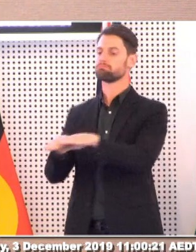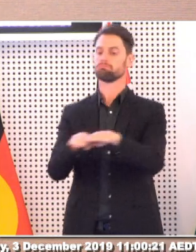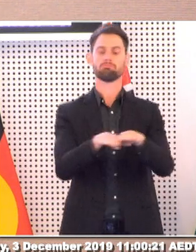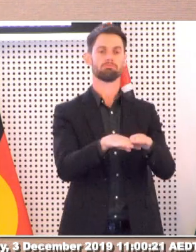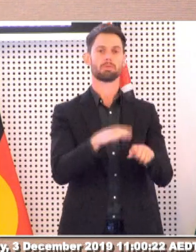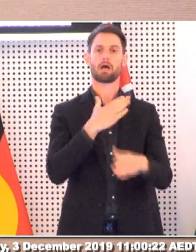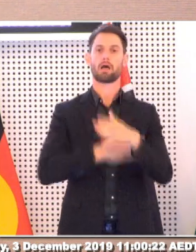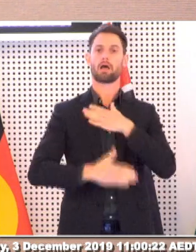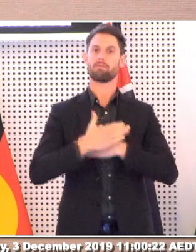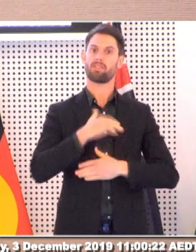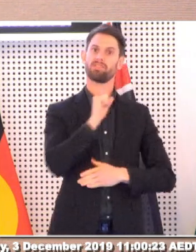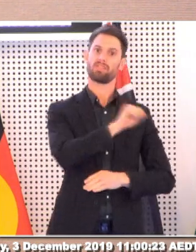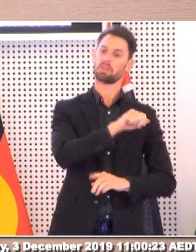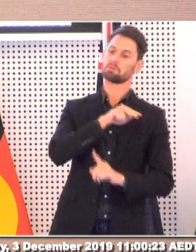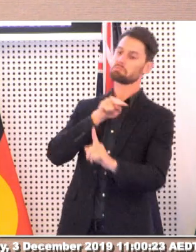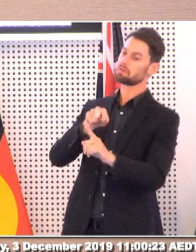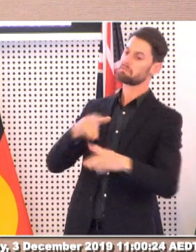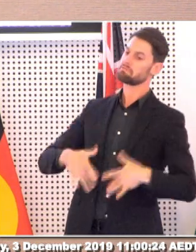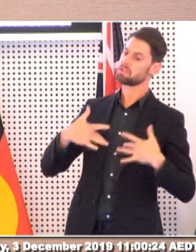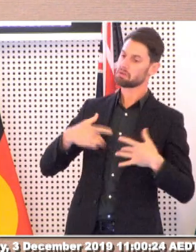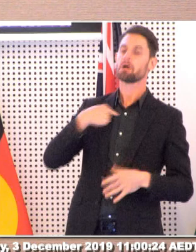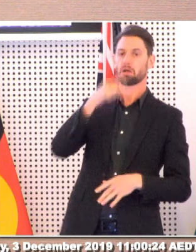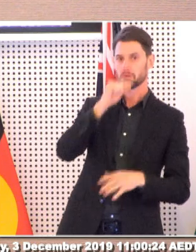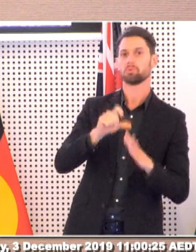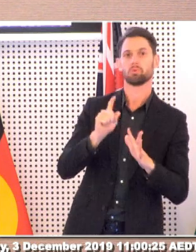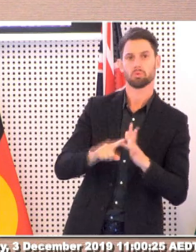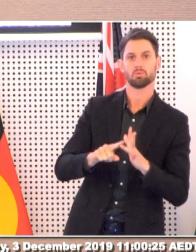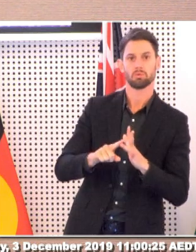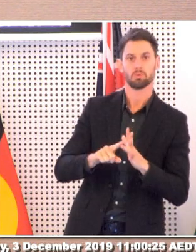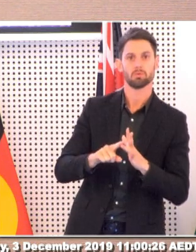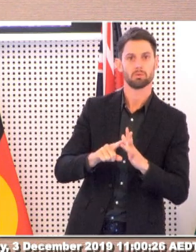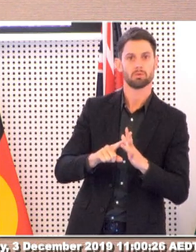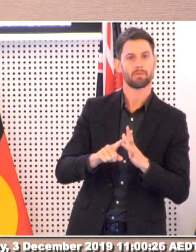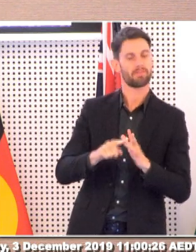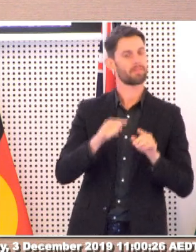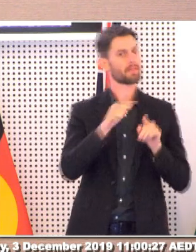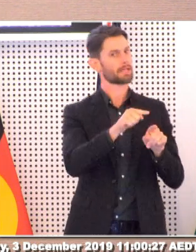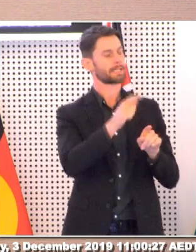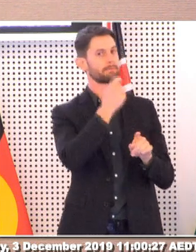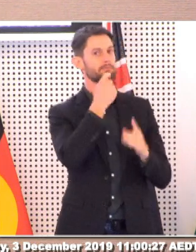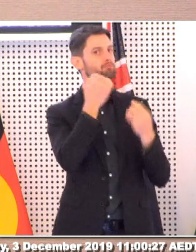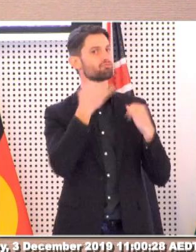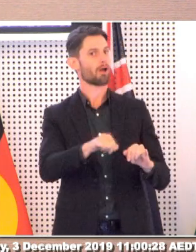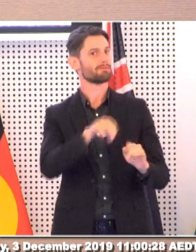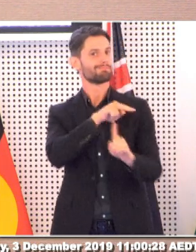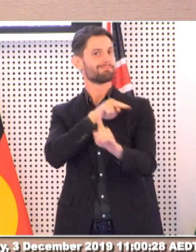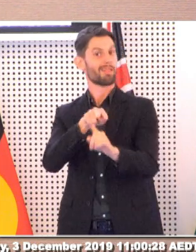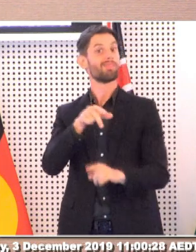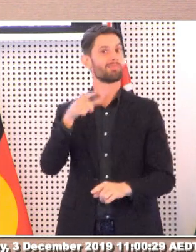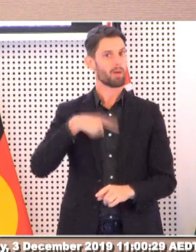And so these are the sorts of assumptions that allow us to have things like supervised treatment orders being created,